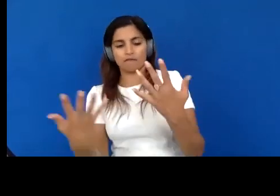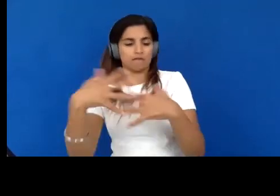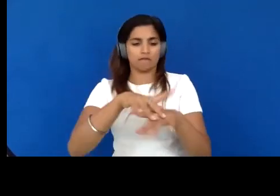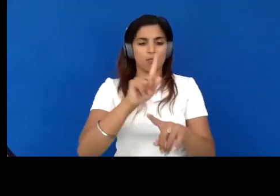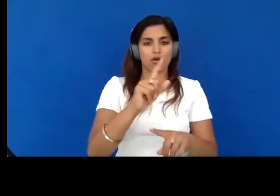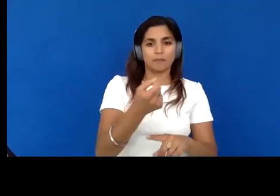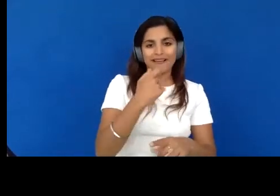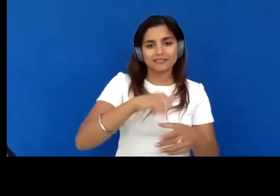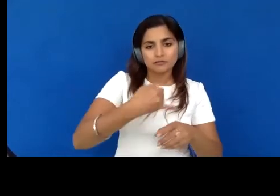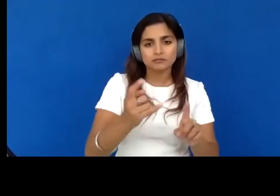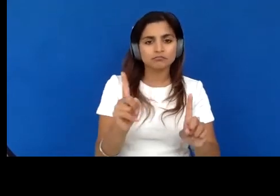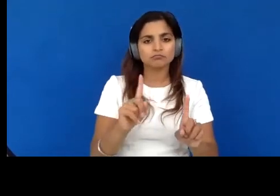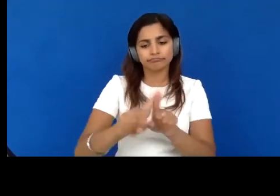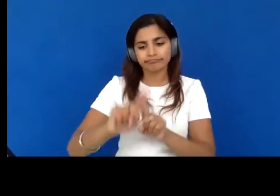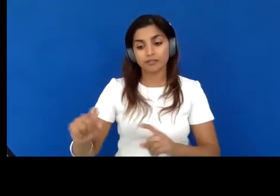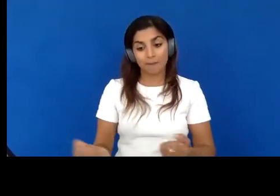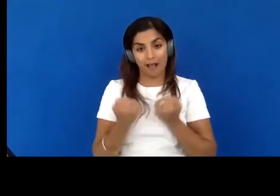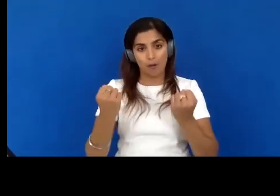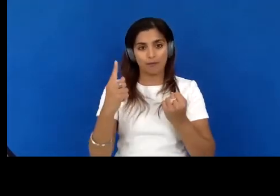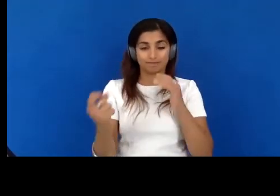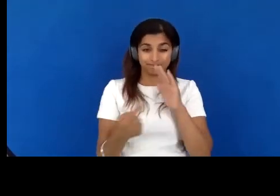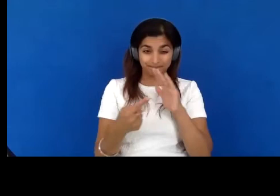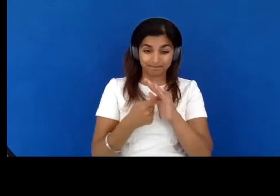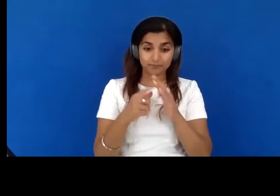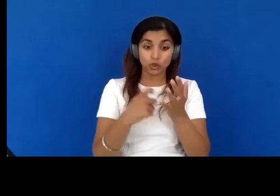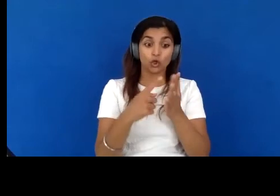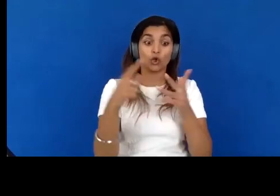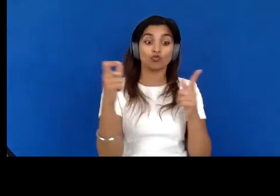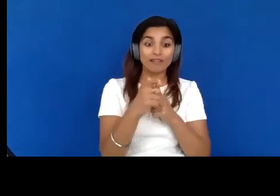essential crip sites of survival is their emphasis on hybrid forms of